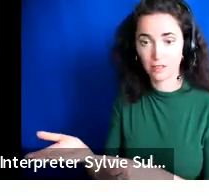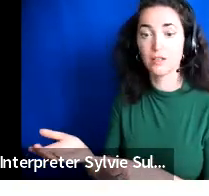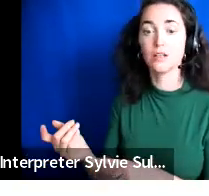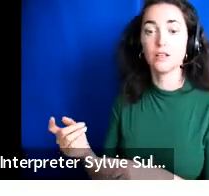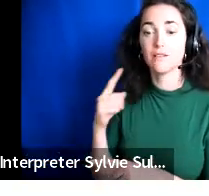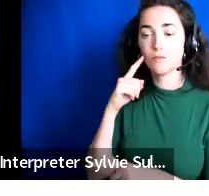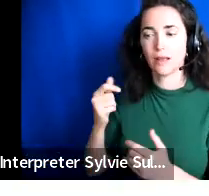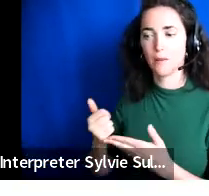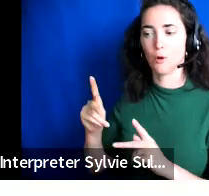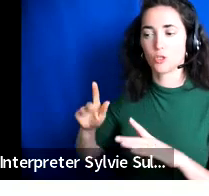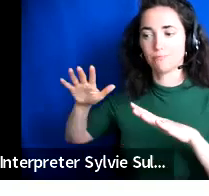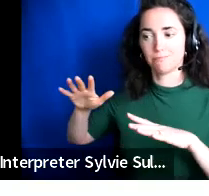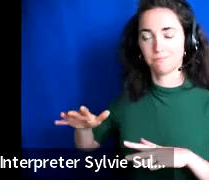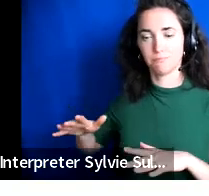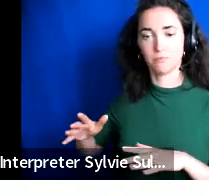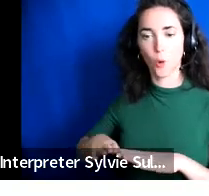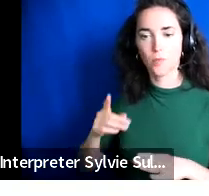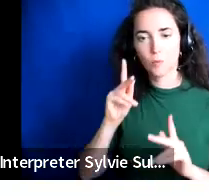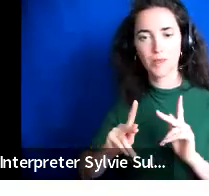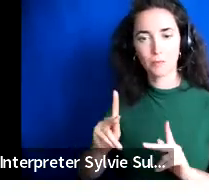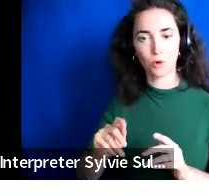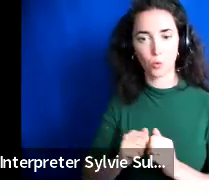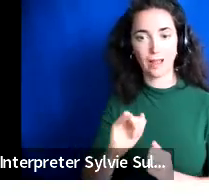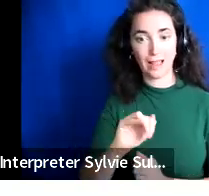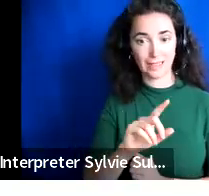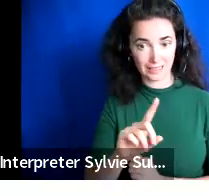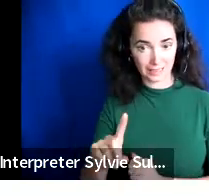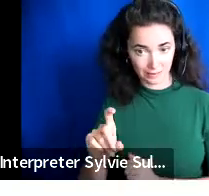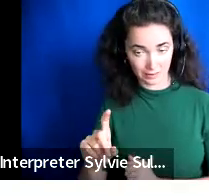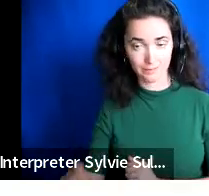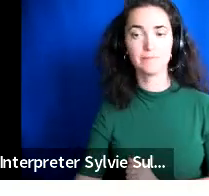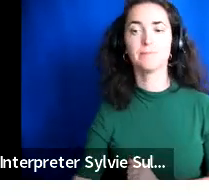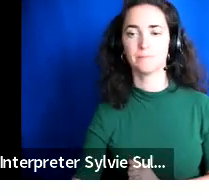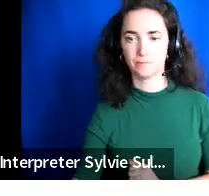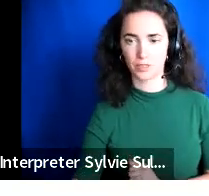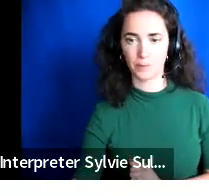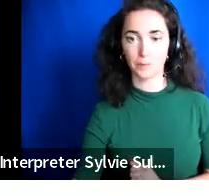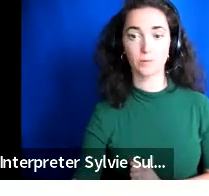So that would be stabilization. Bands are going to be focused on the behavioral health population.